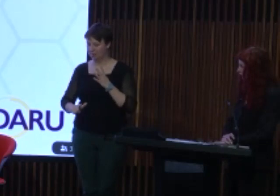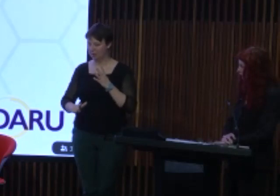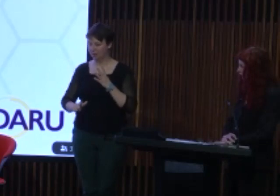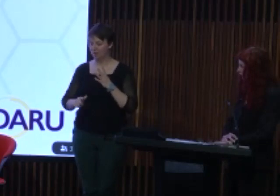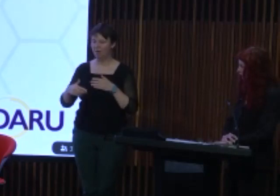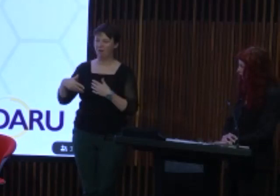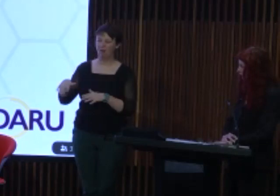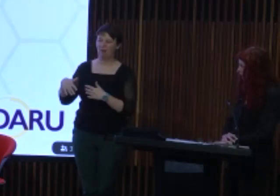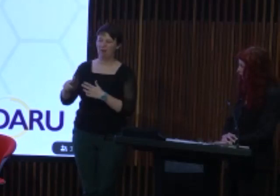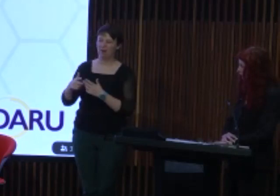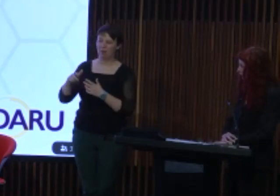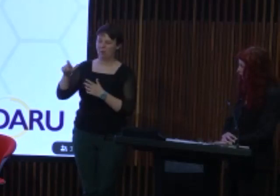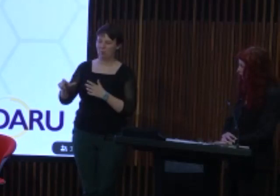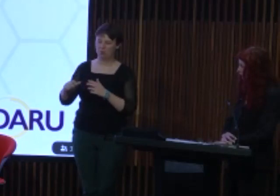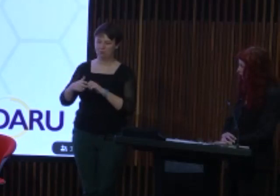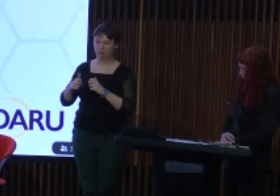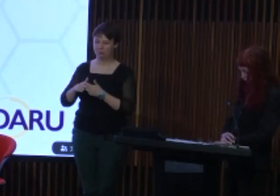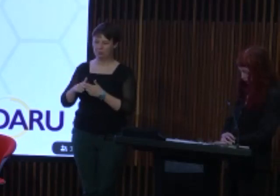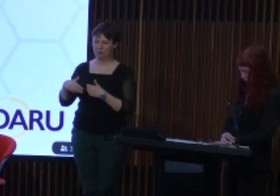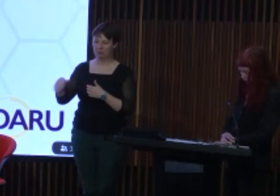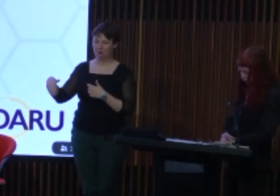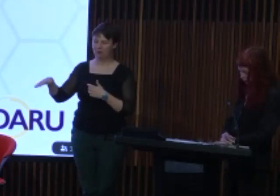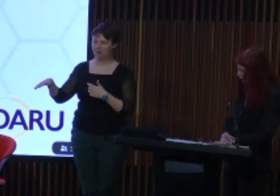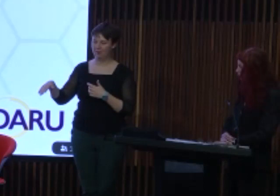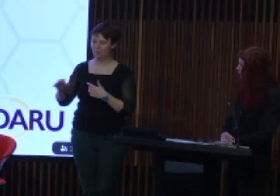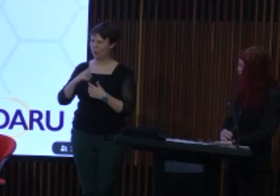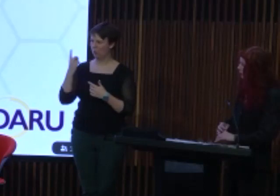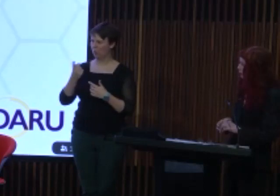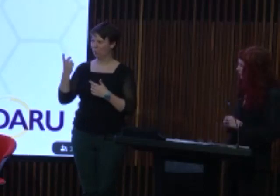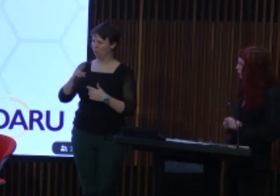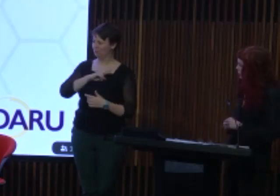else's problem. The problem is who's? So it's not clear where they're supposed to go.